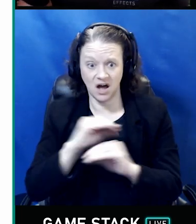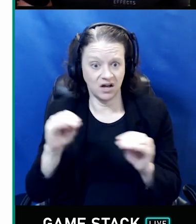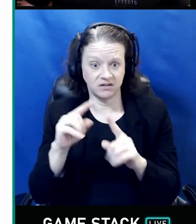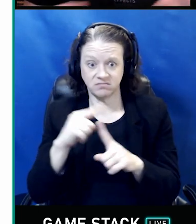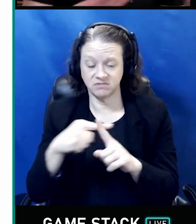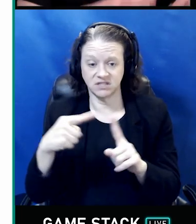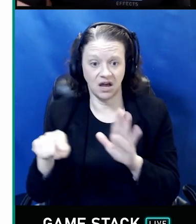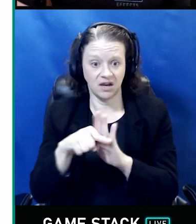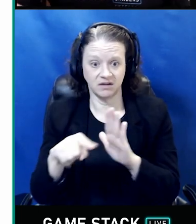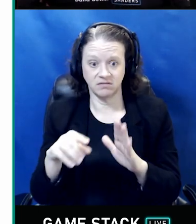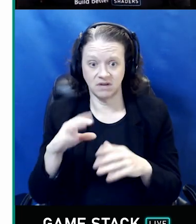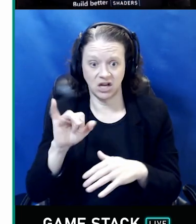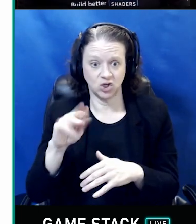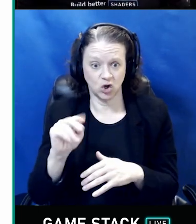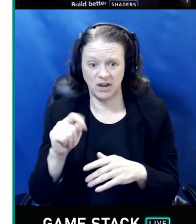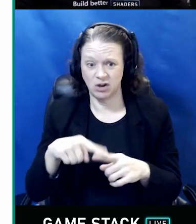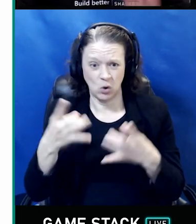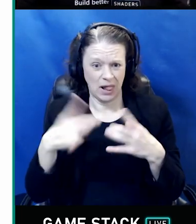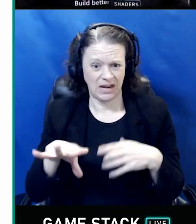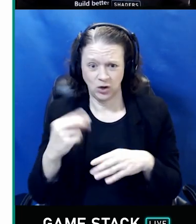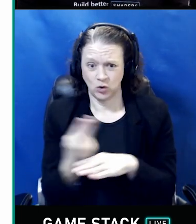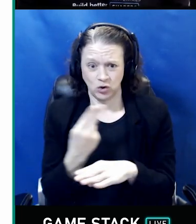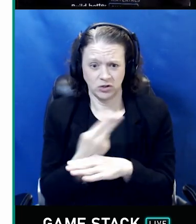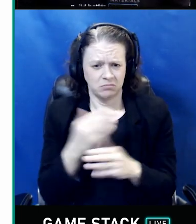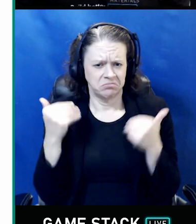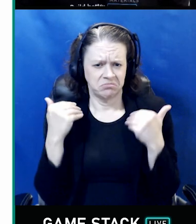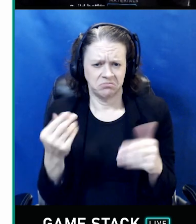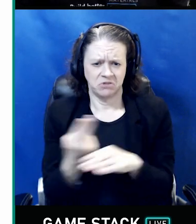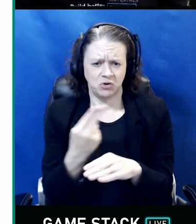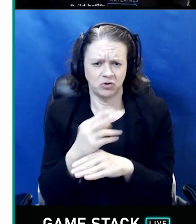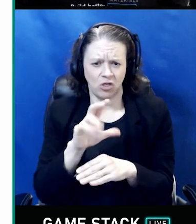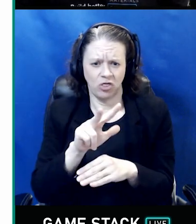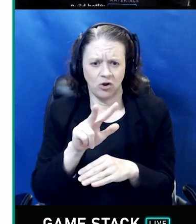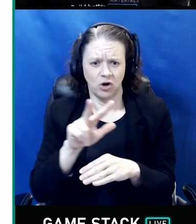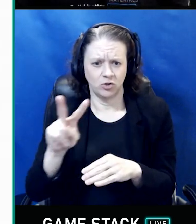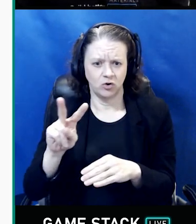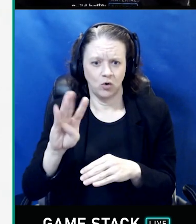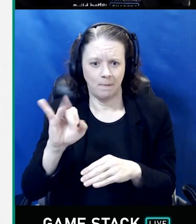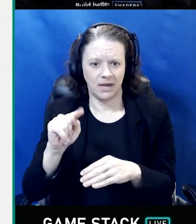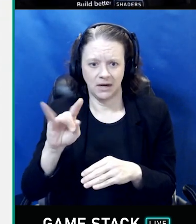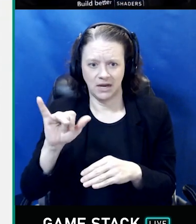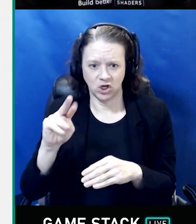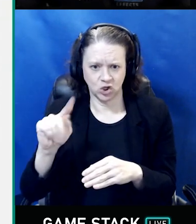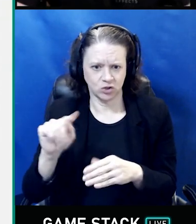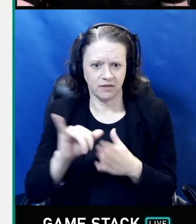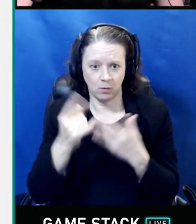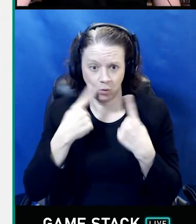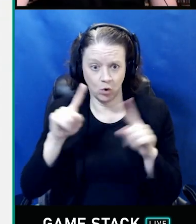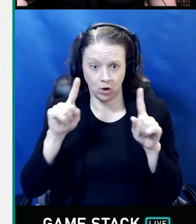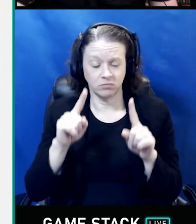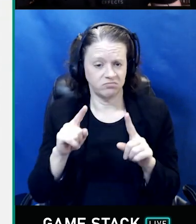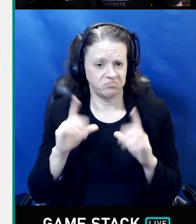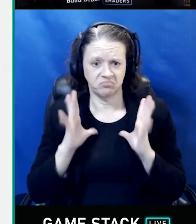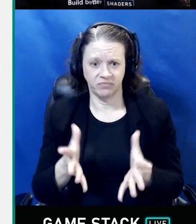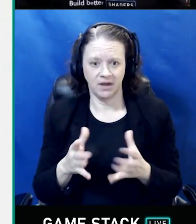go ahead and use the 32 bit integers. It will work just as well. Alright, final feature, wave size.